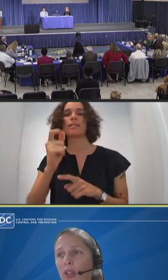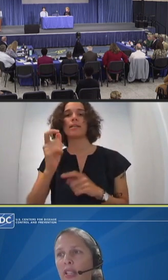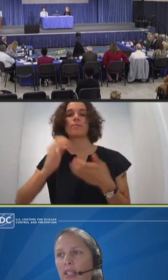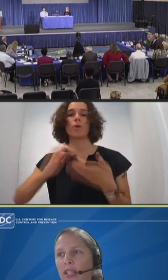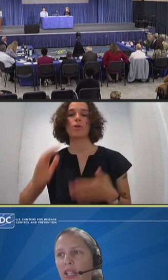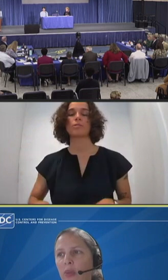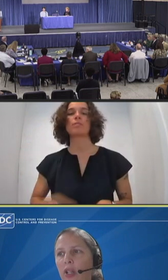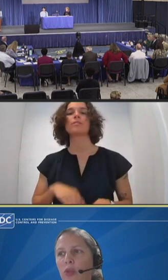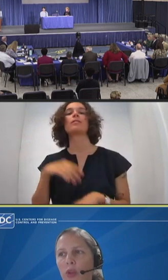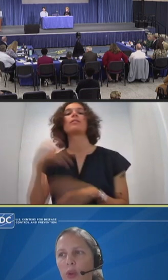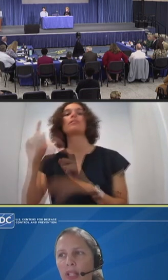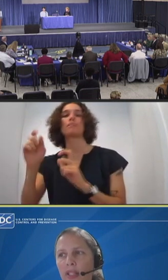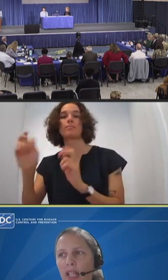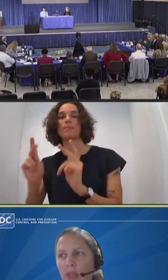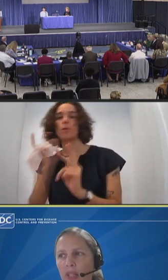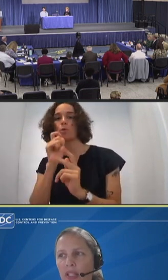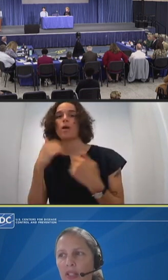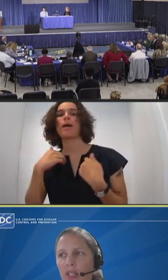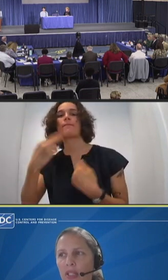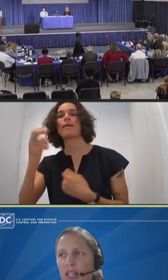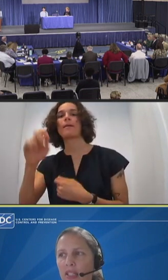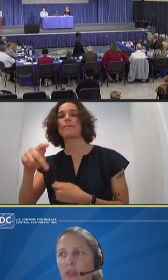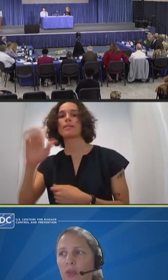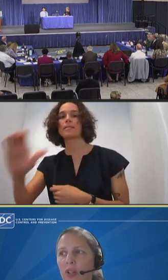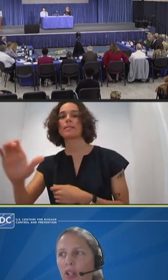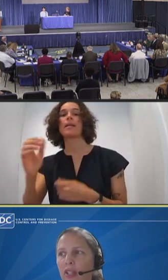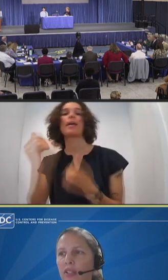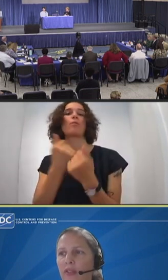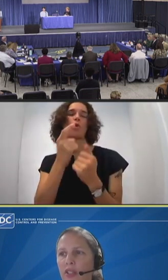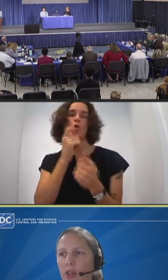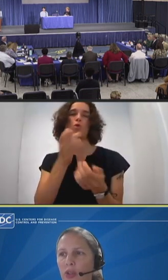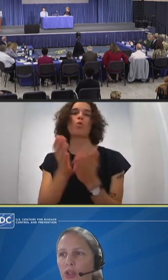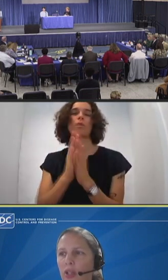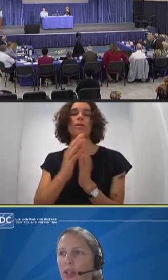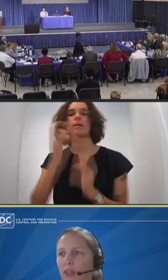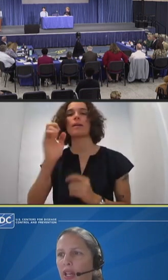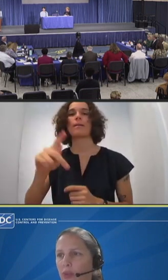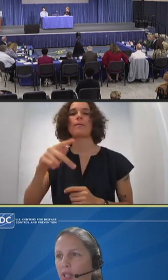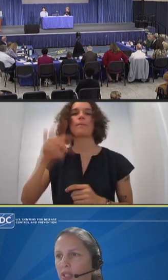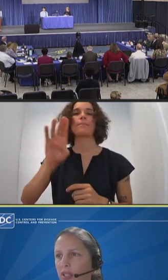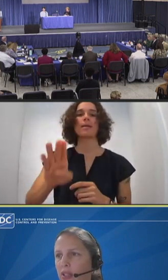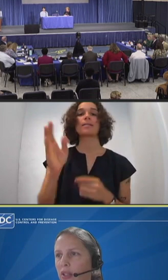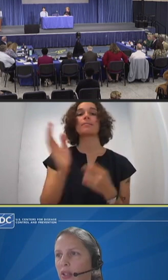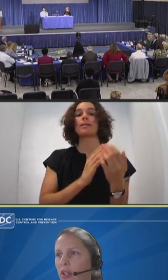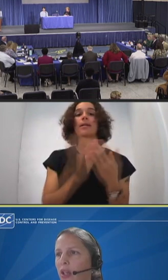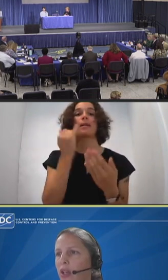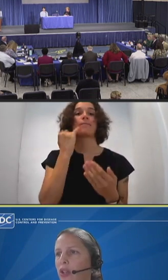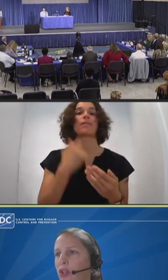test anyone who requests hepatitis B testing, regardless of disclosure of at risk. Children